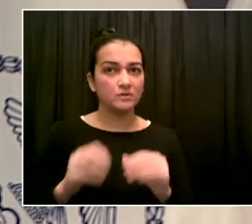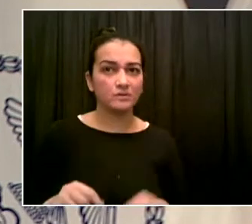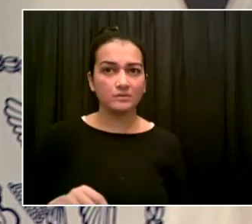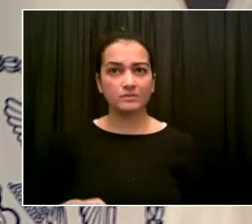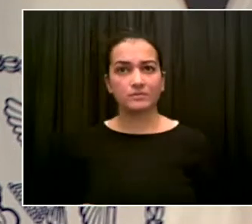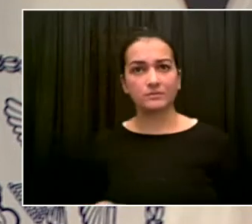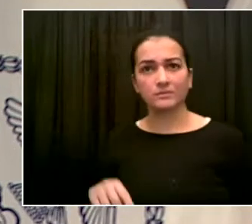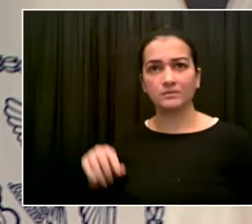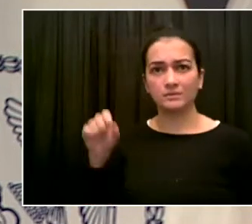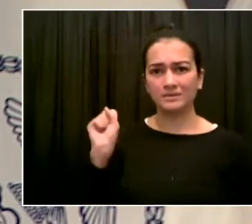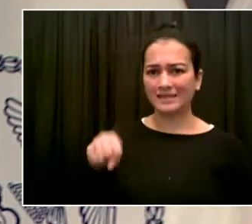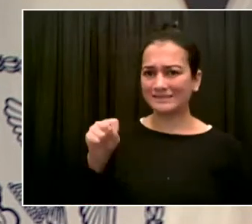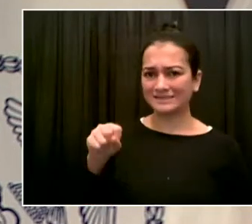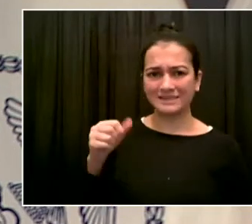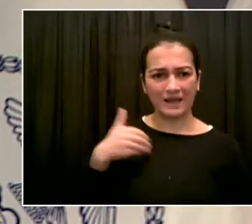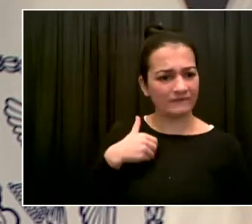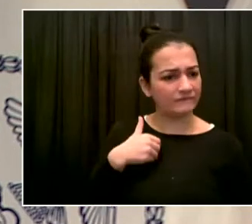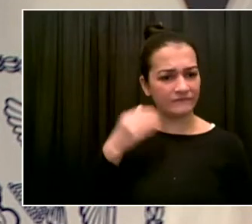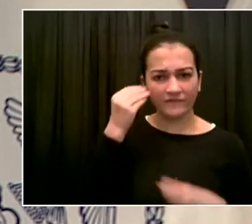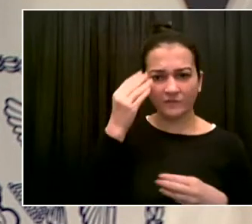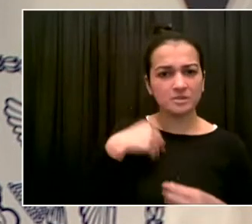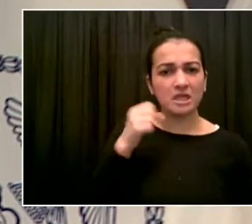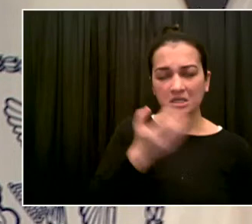WE WILL GET YOU SOME OF THAT